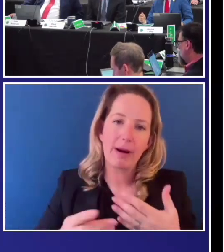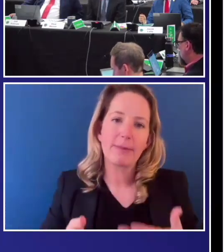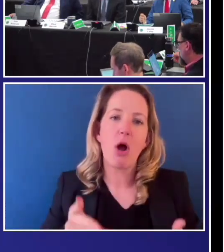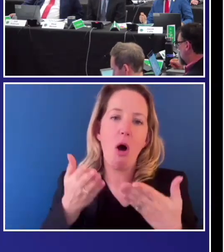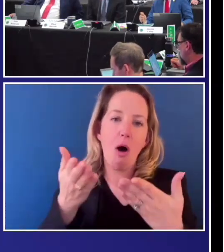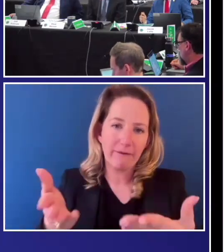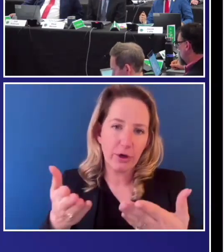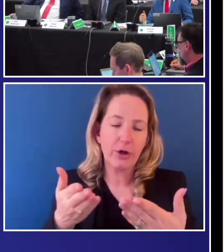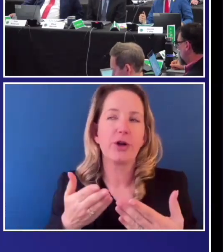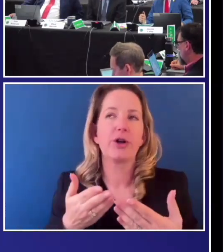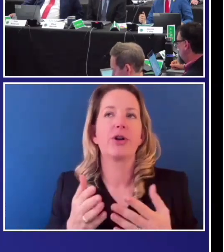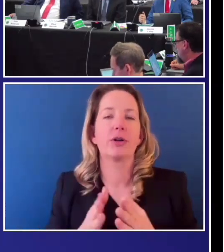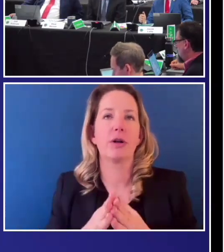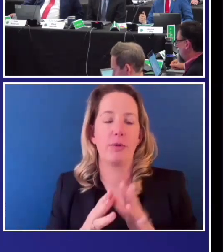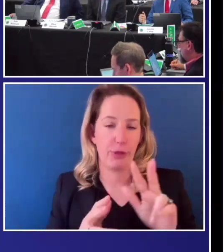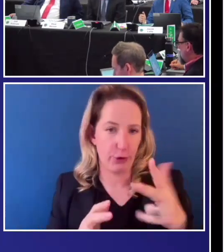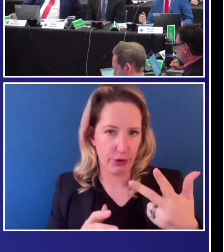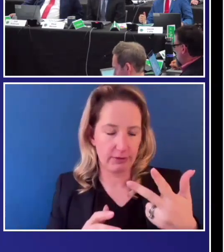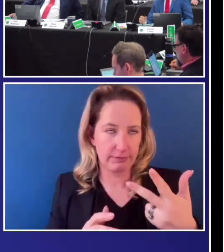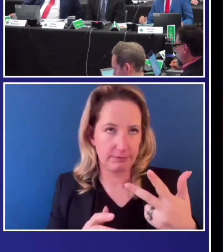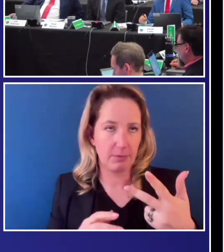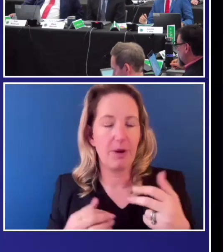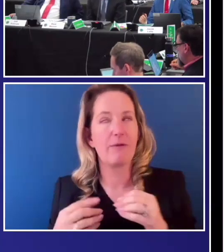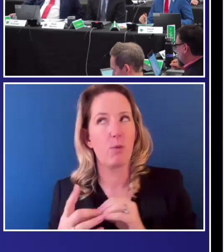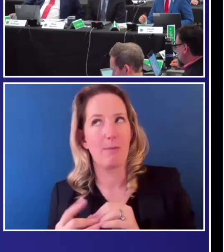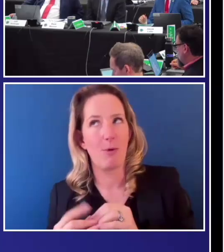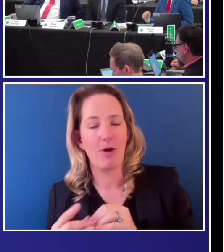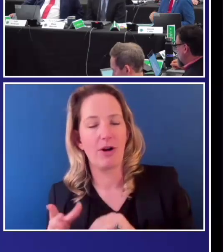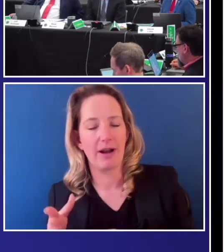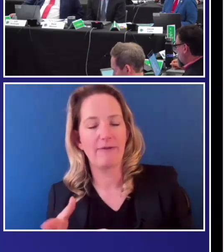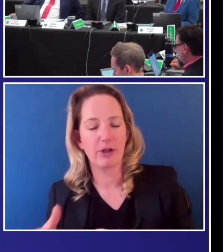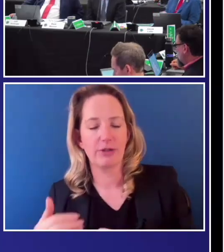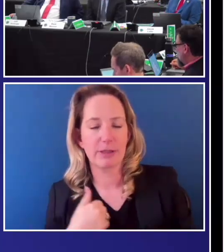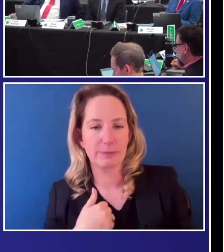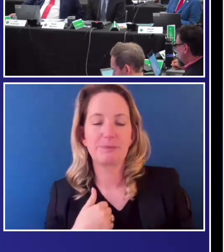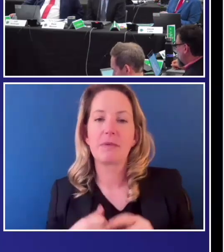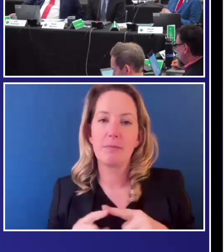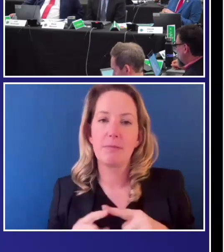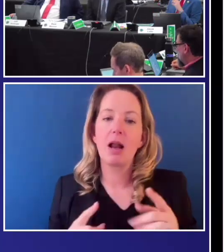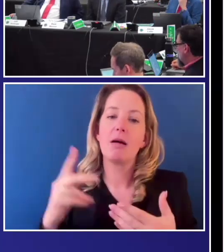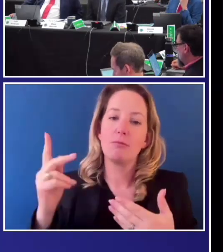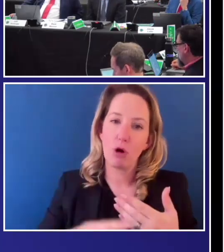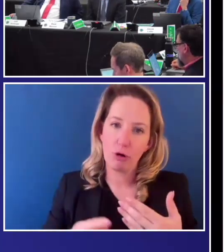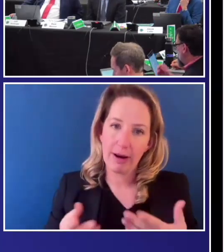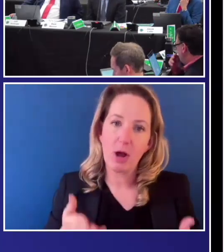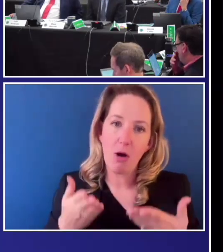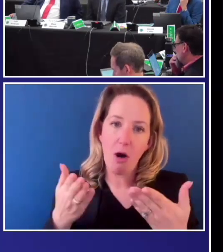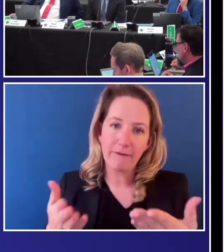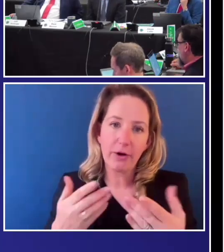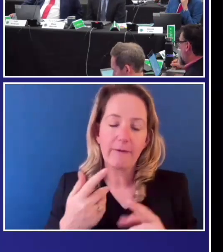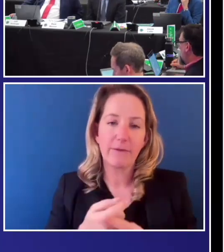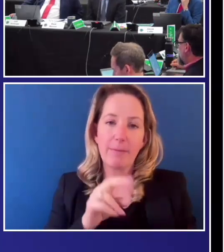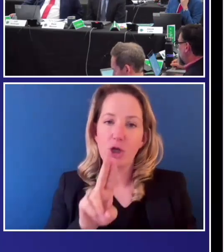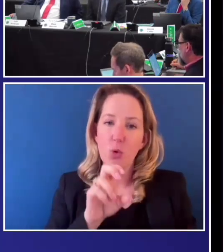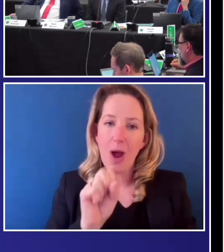sorry, not -- we have a third -- we actually have one more after this -- for programs offered by institutions located in the US territories or the freely